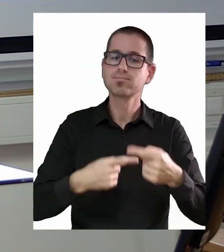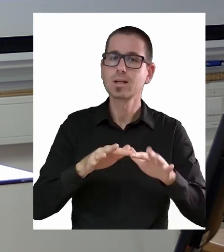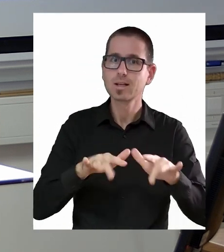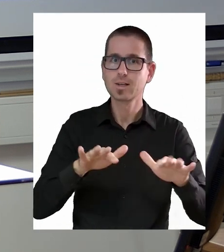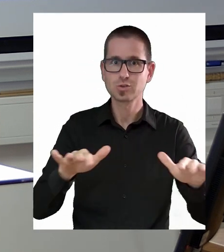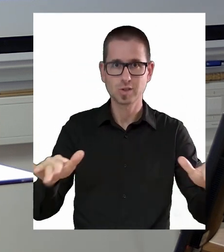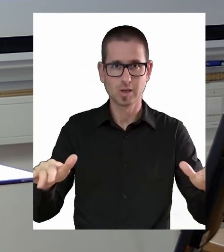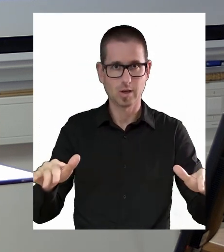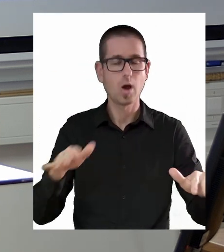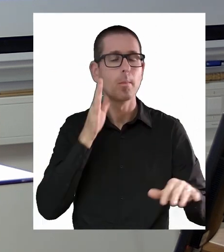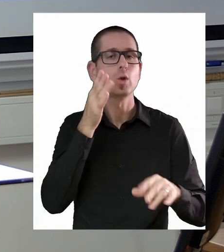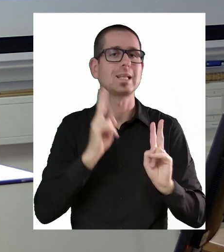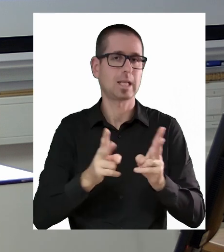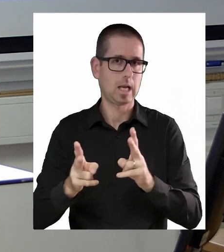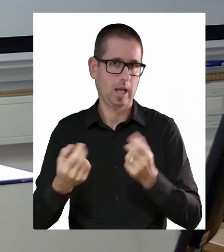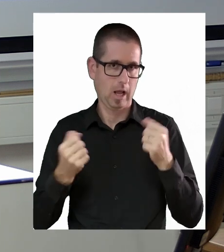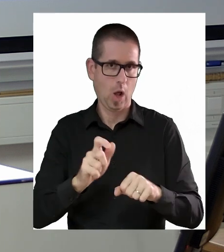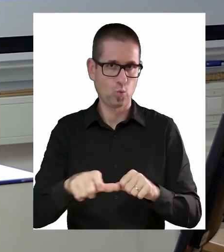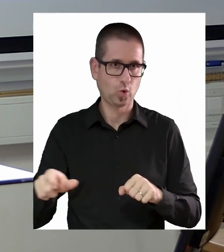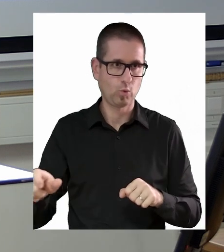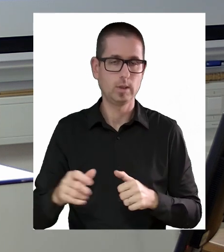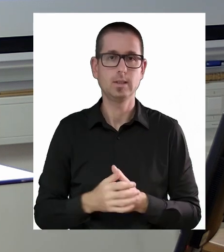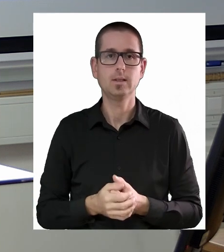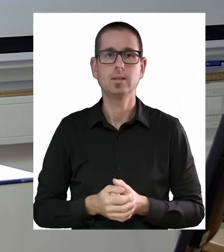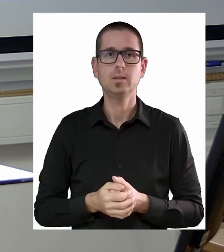authors. And we